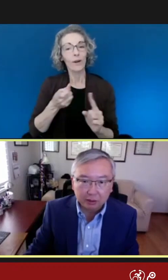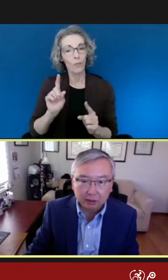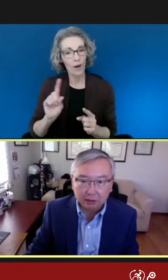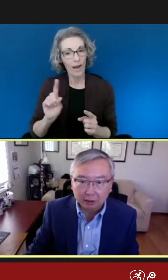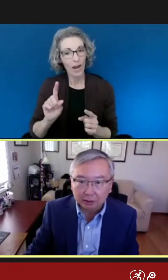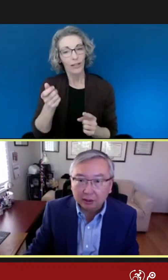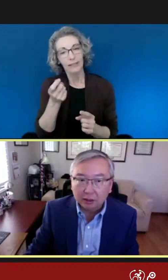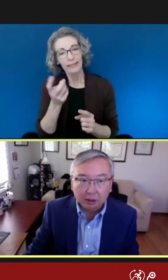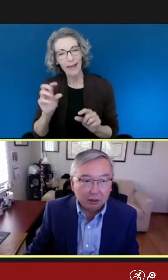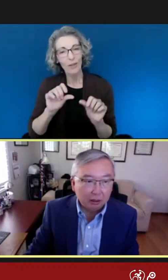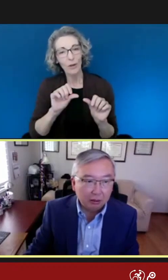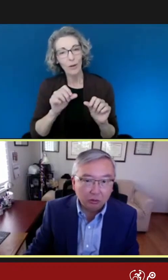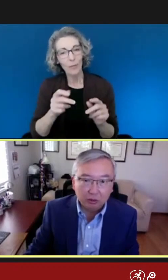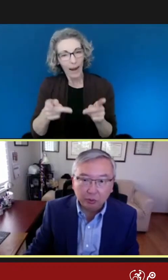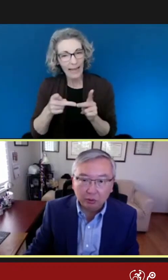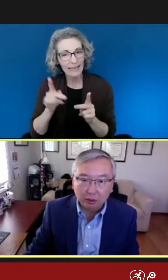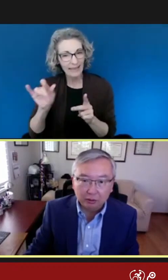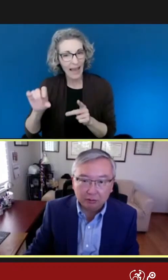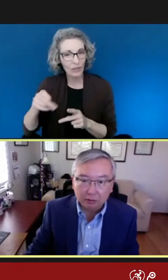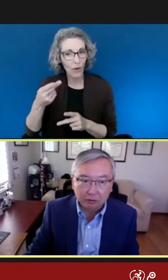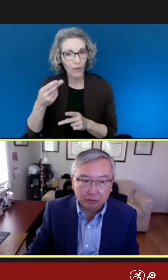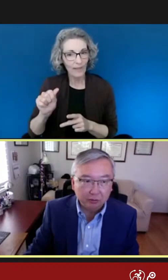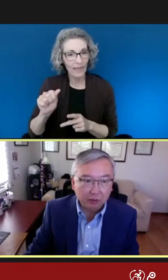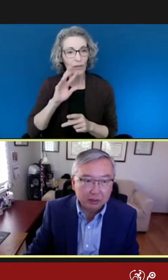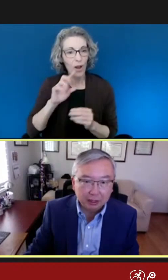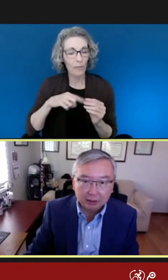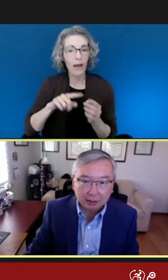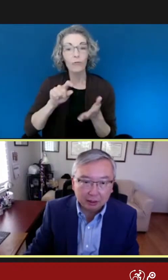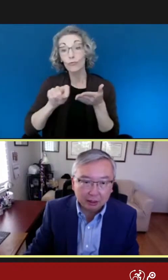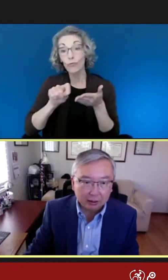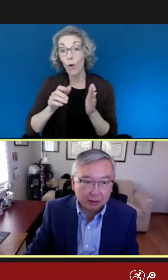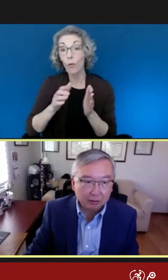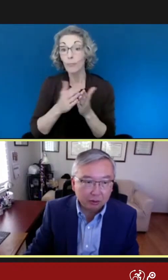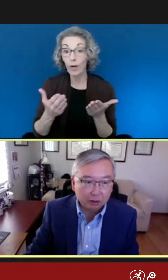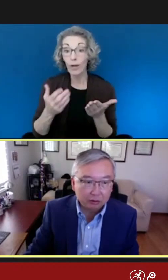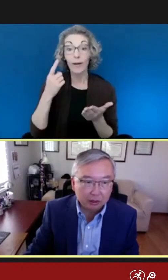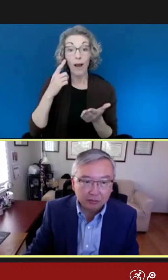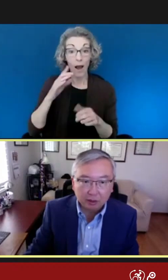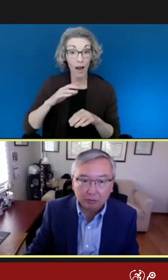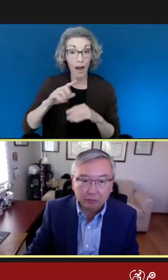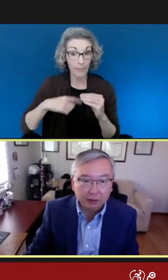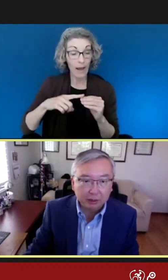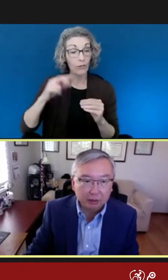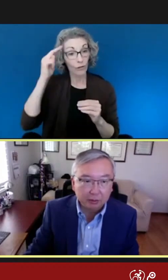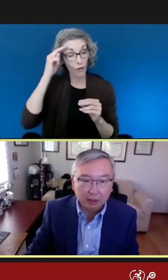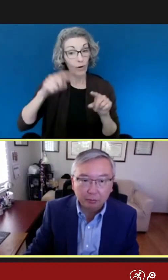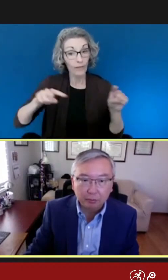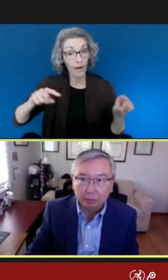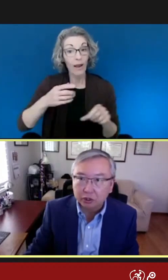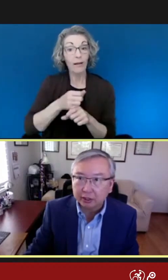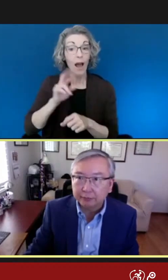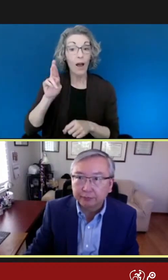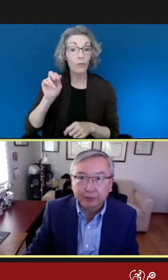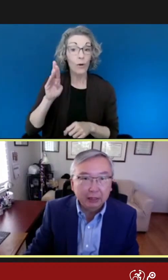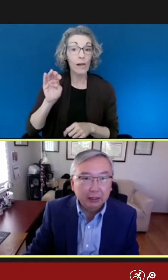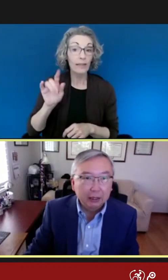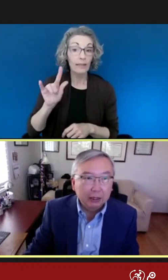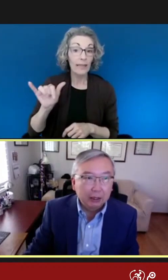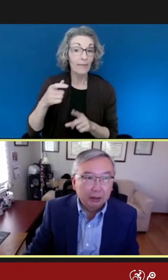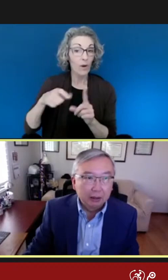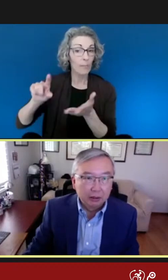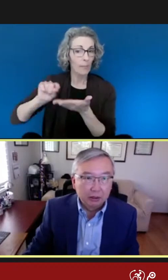And I wrote a book on diversity that I got royalties from BPA Publishing.